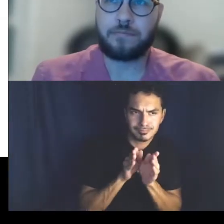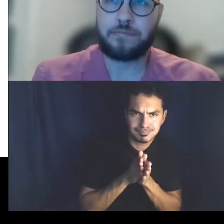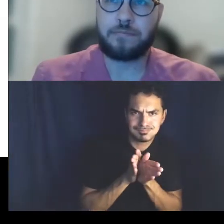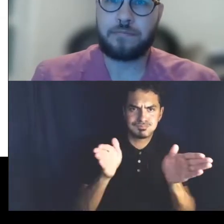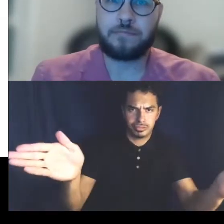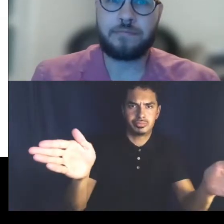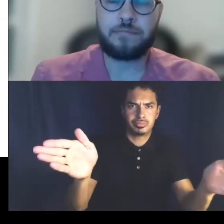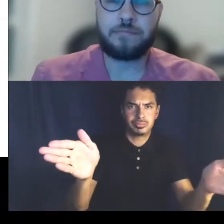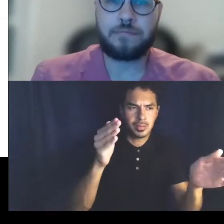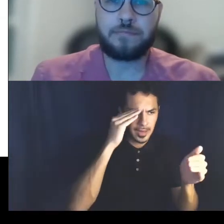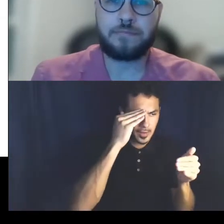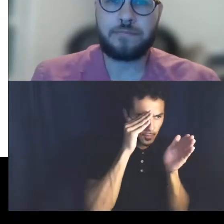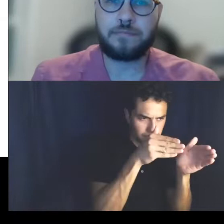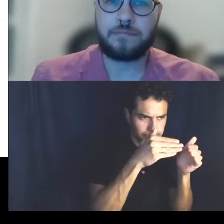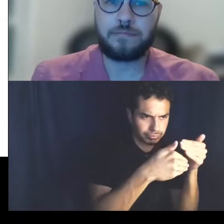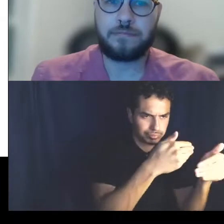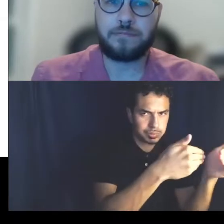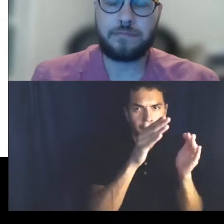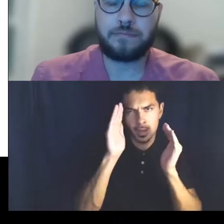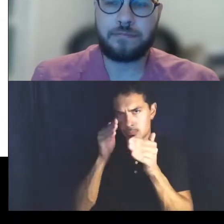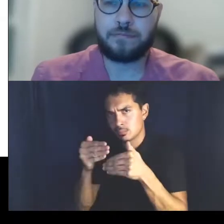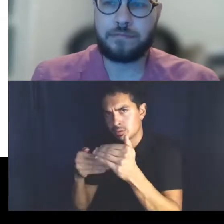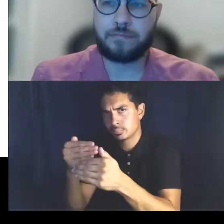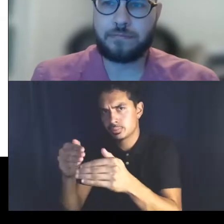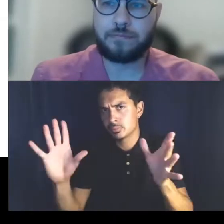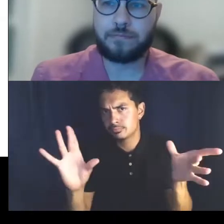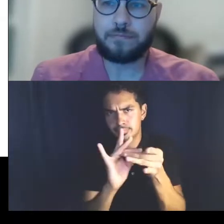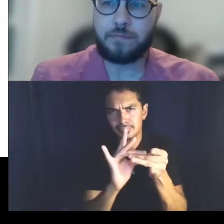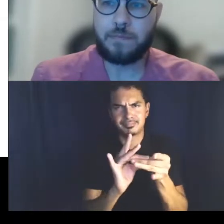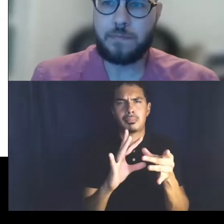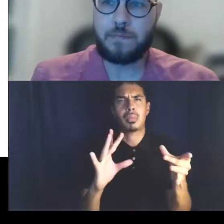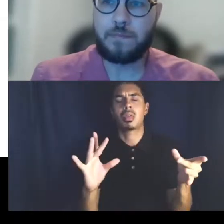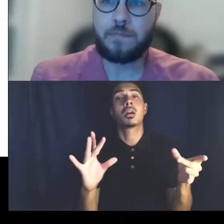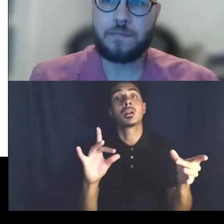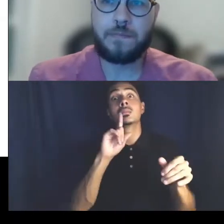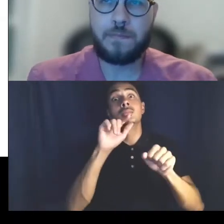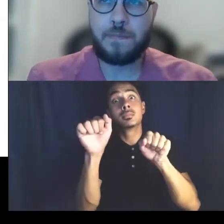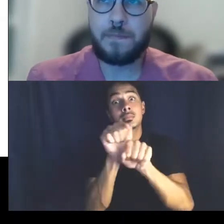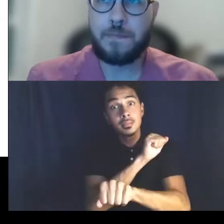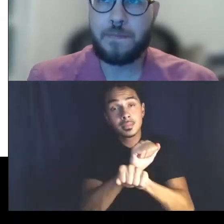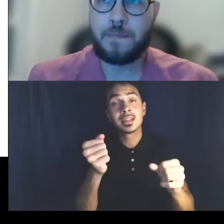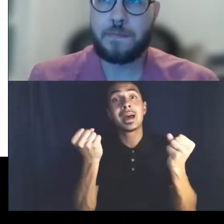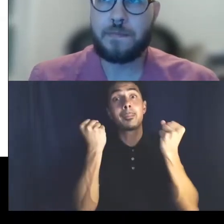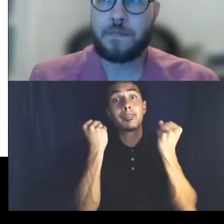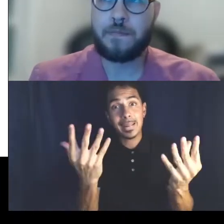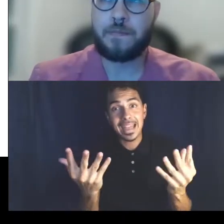and that they're not connected, but actually, what we know is that many trans and nonbinary people